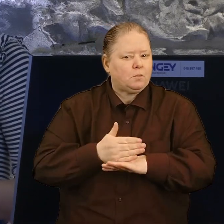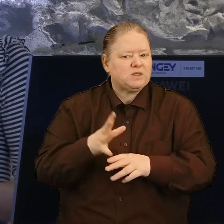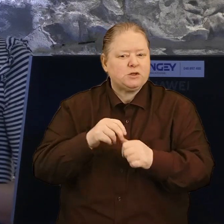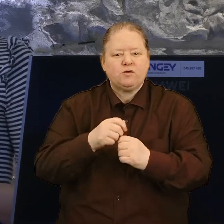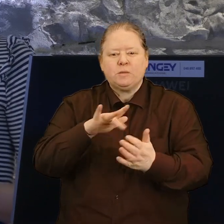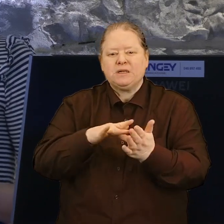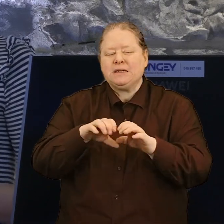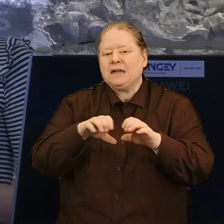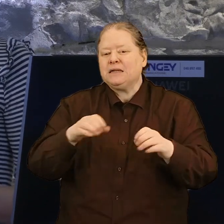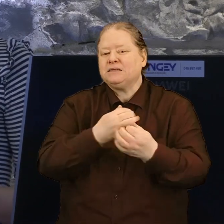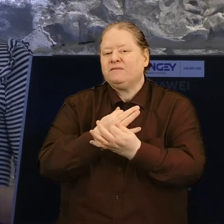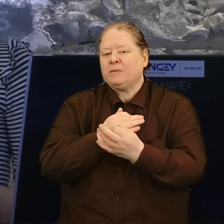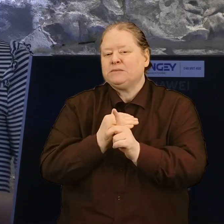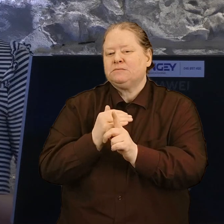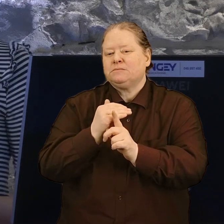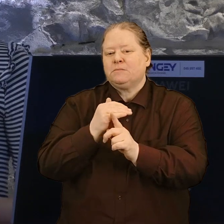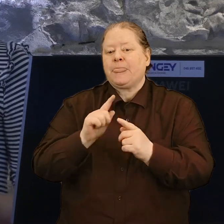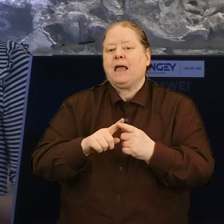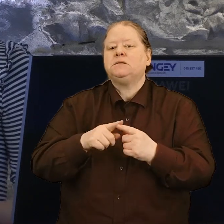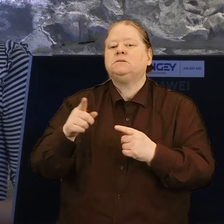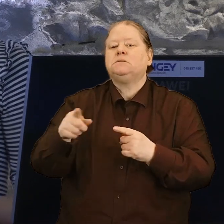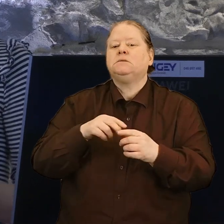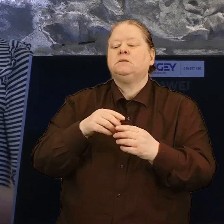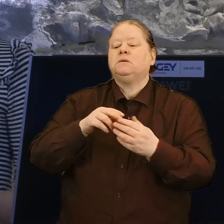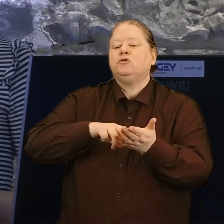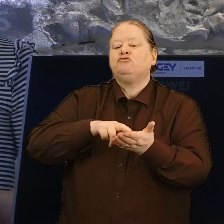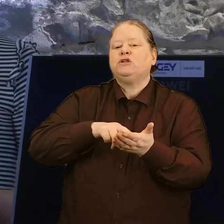ascent, and the removal of the religious bar meant that it was open to Protestants and Catholics.